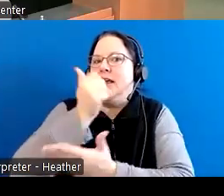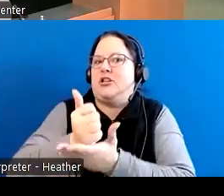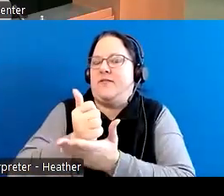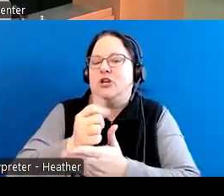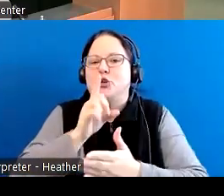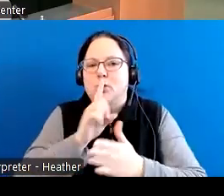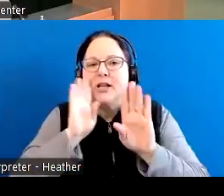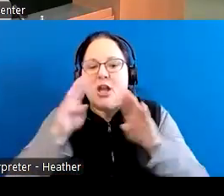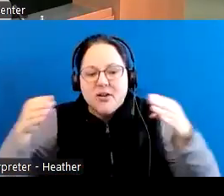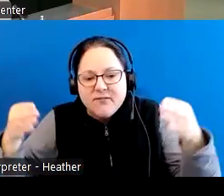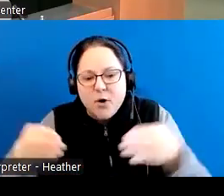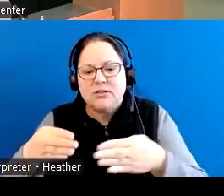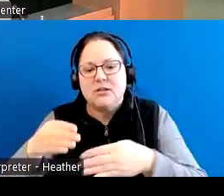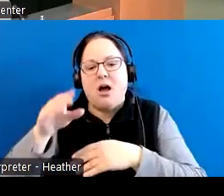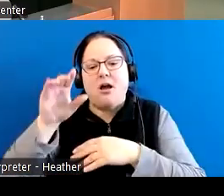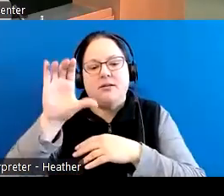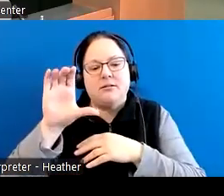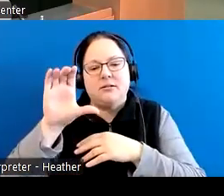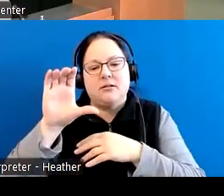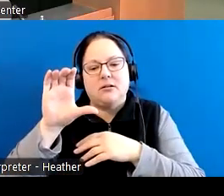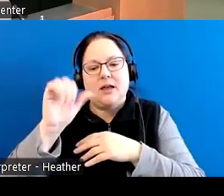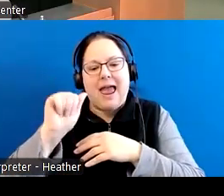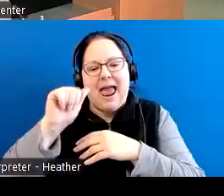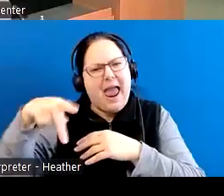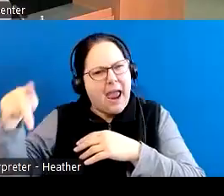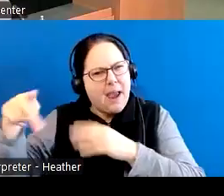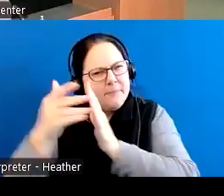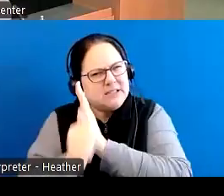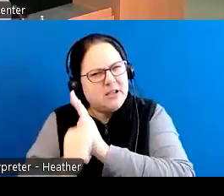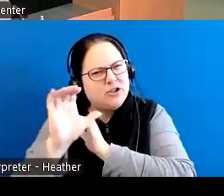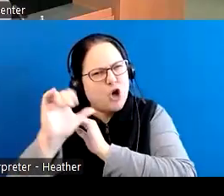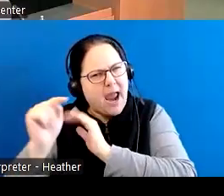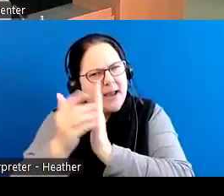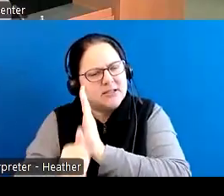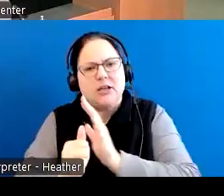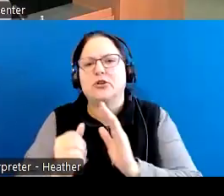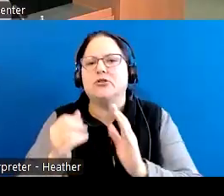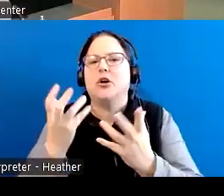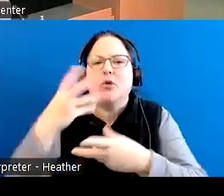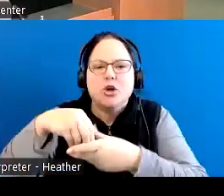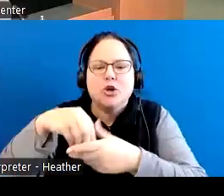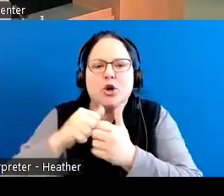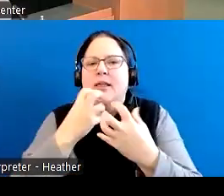skills for those of you who are familiar and we integrate things like values, distress tolerance,